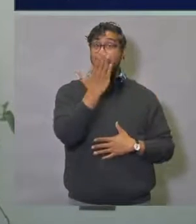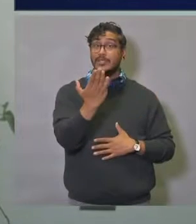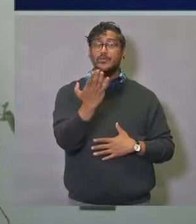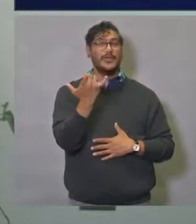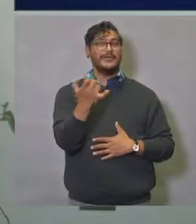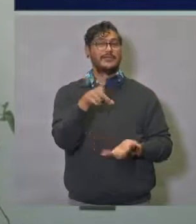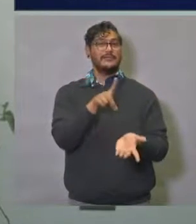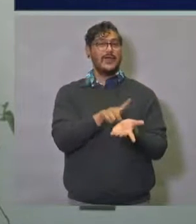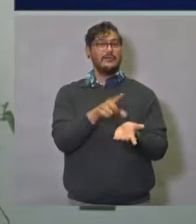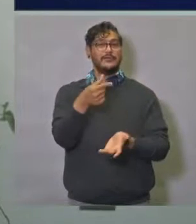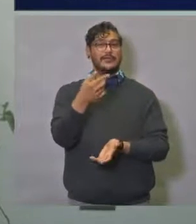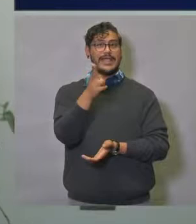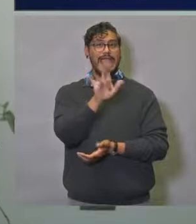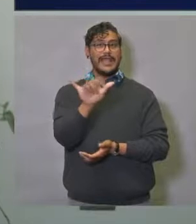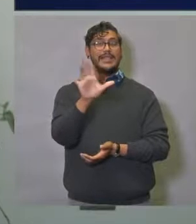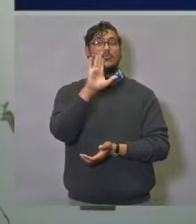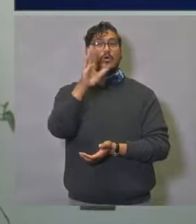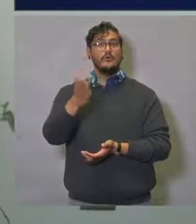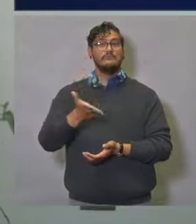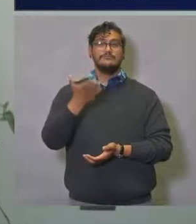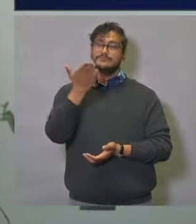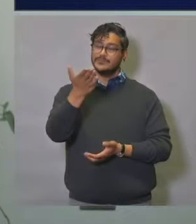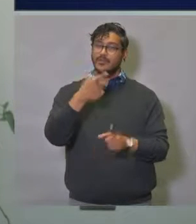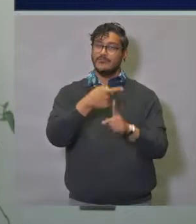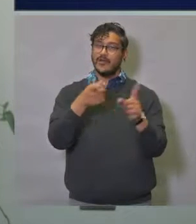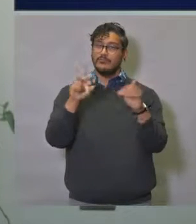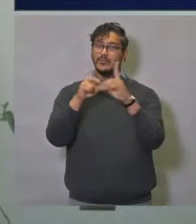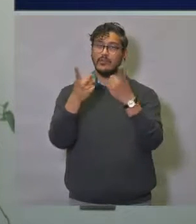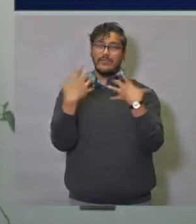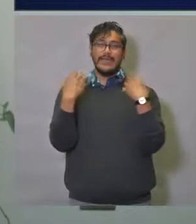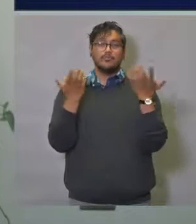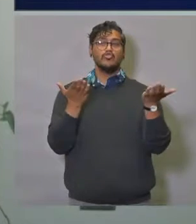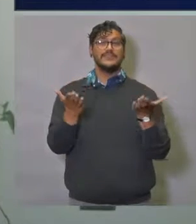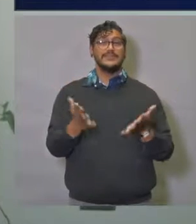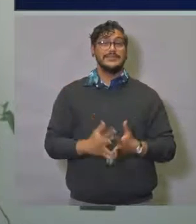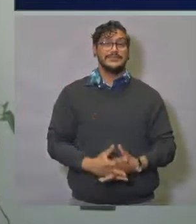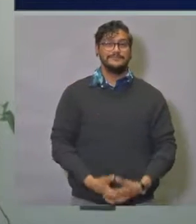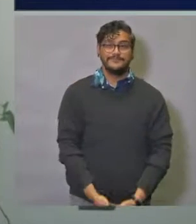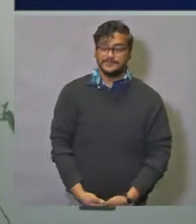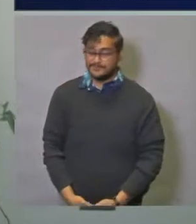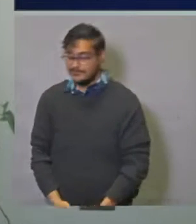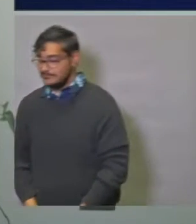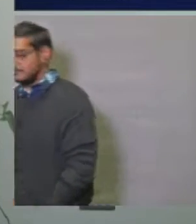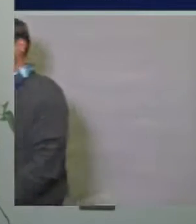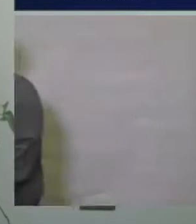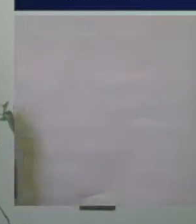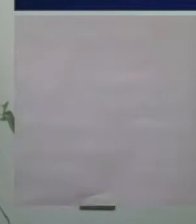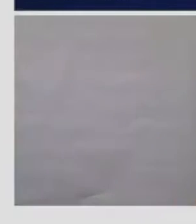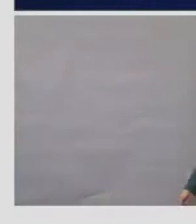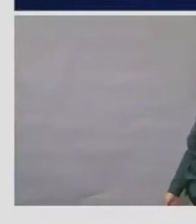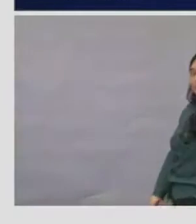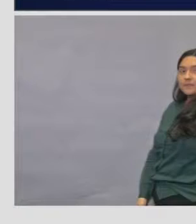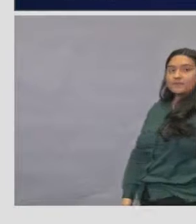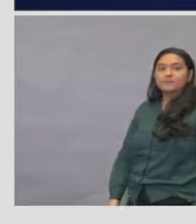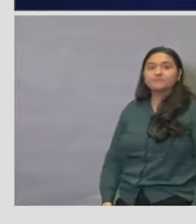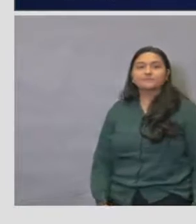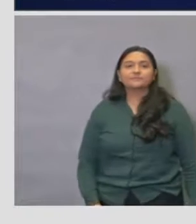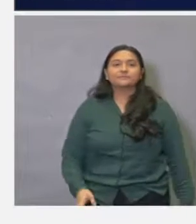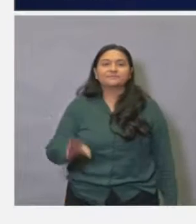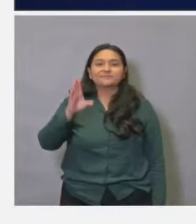INFORMATION. THANK YOU. DR. GHALY WILL NOW PROVIDE UPDATES FROM THE DEPARTMENT OF